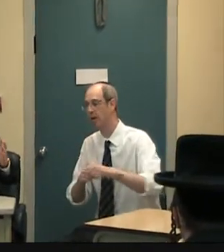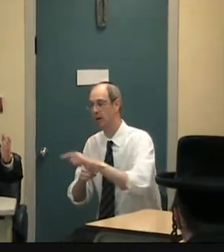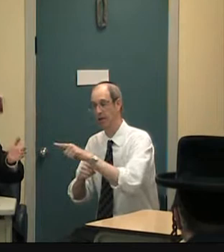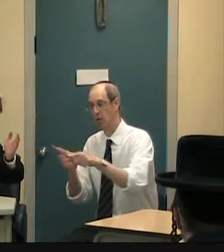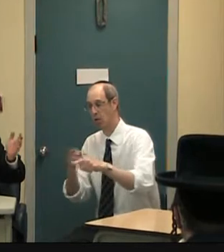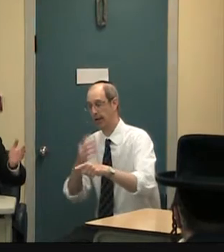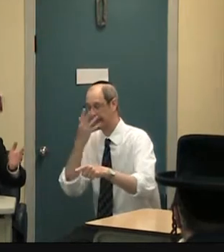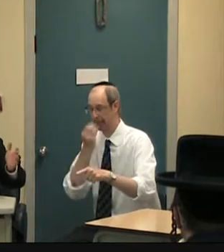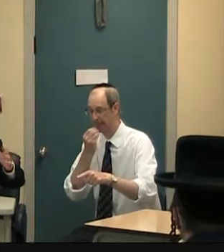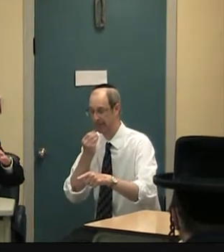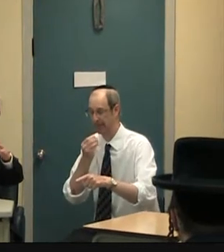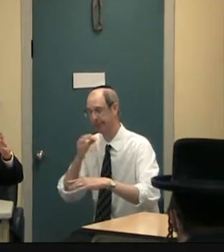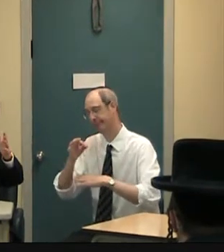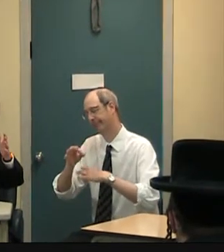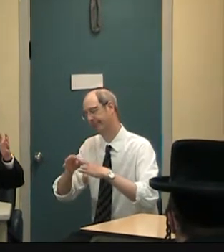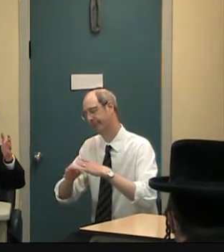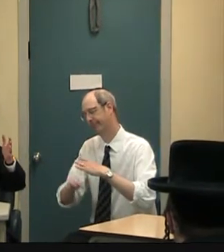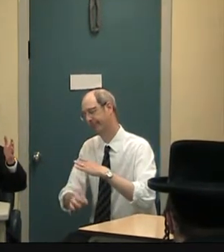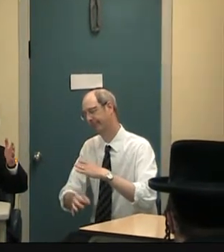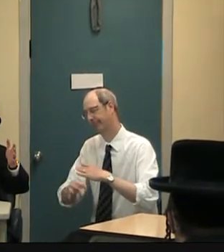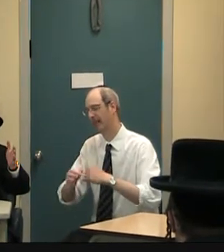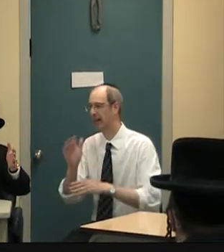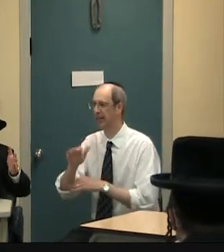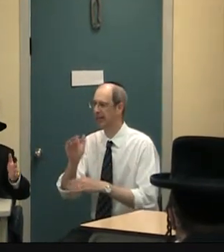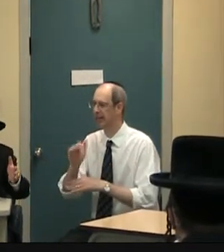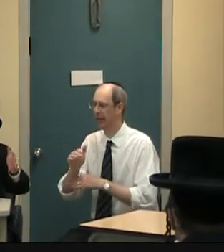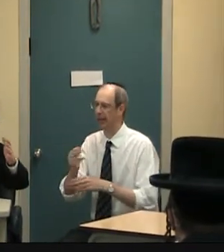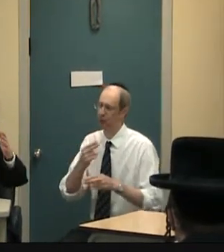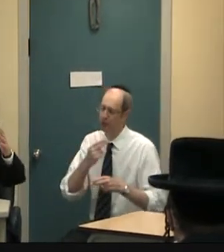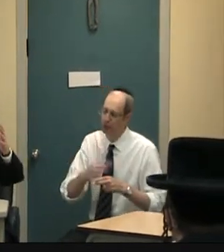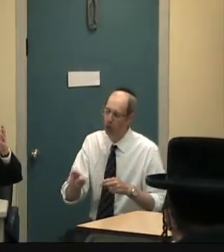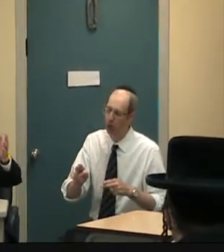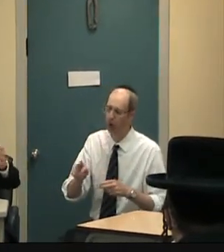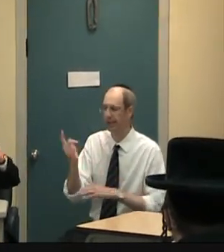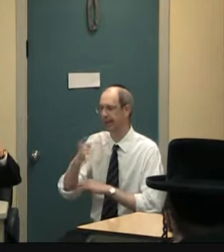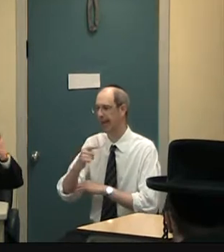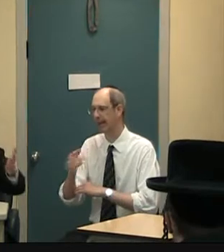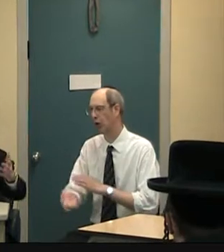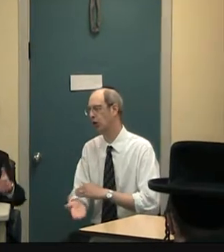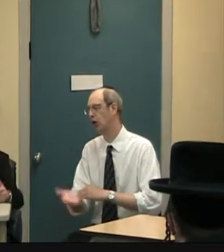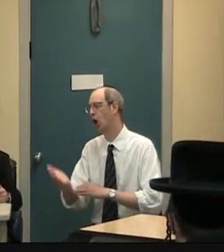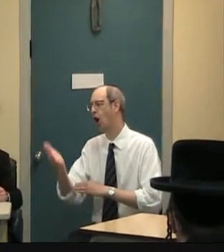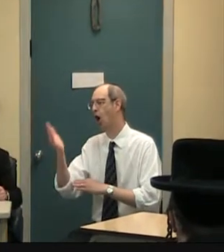little shock whistle aver the nights through the springer are still short the days are long is sleeping a little bit in the morning